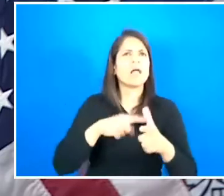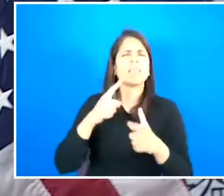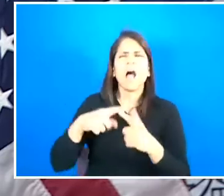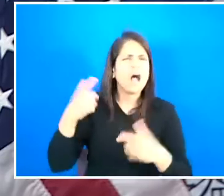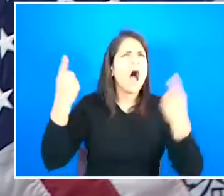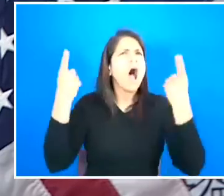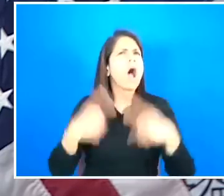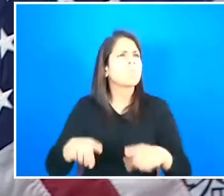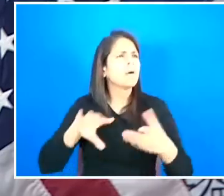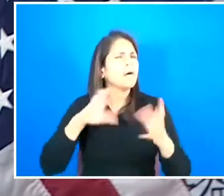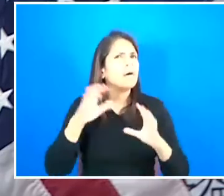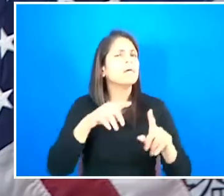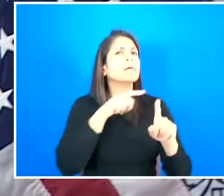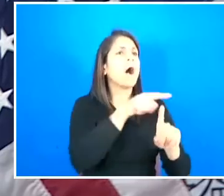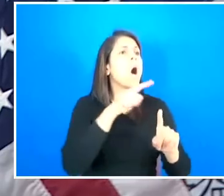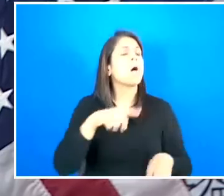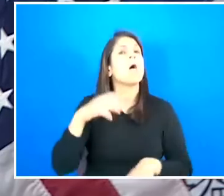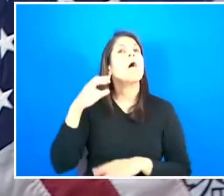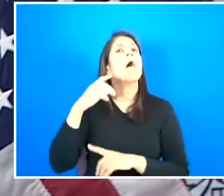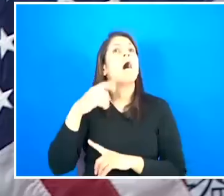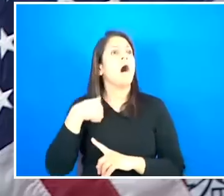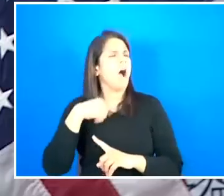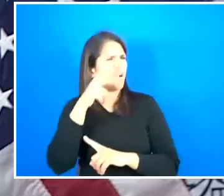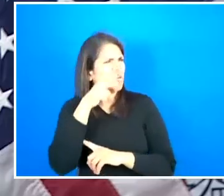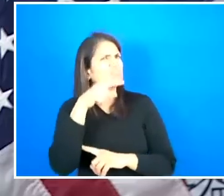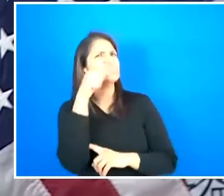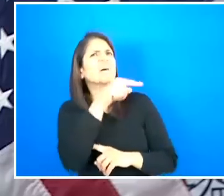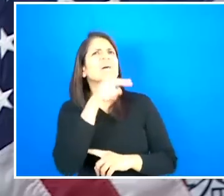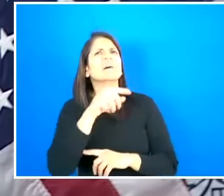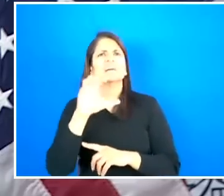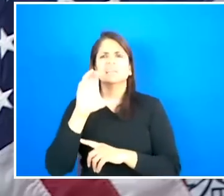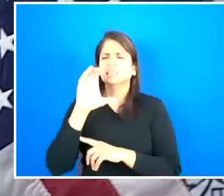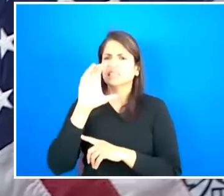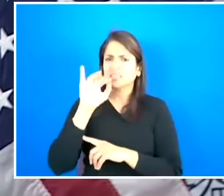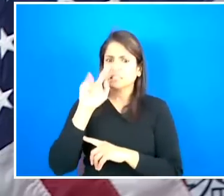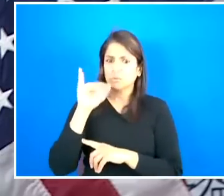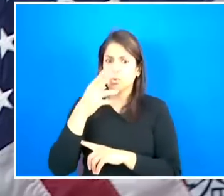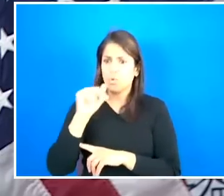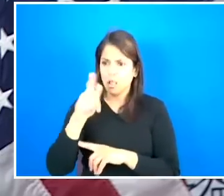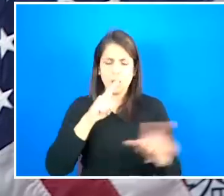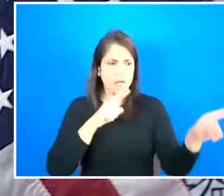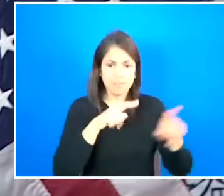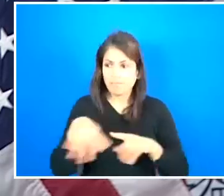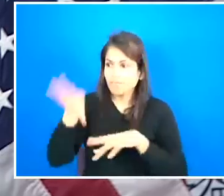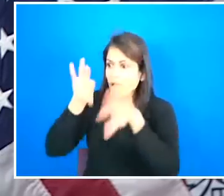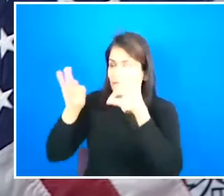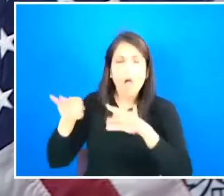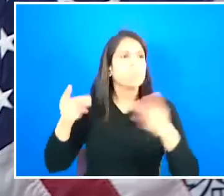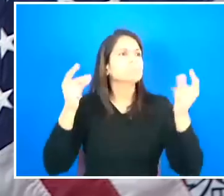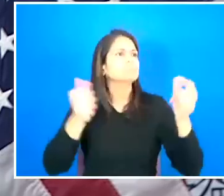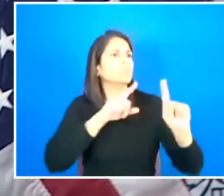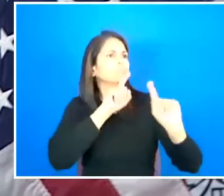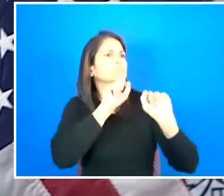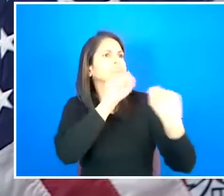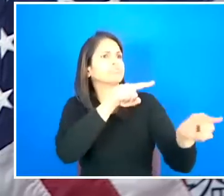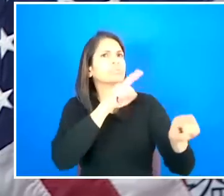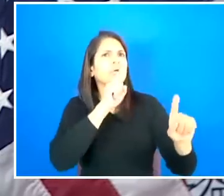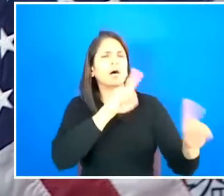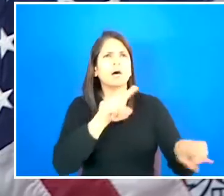WAS RESPONDING DIRECTLY TO SOMEONE'S COMPLAINT. SOU JST HOW -- HOW ARE YOU GUYS